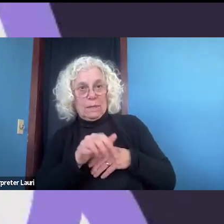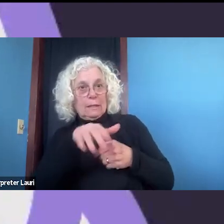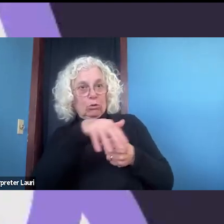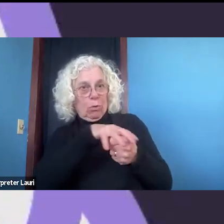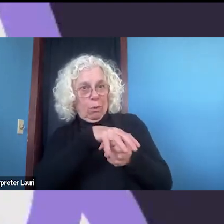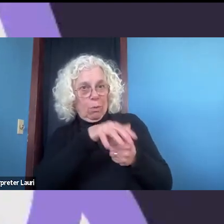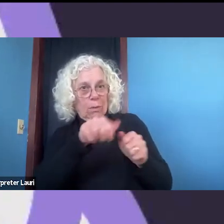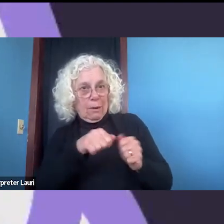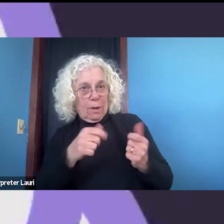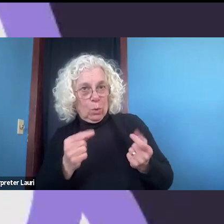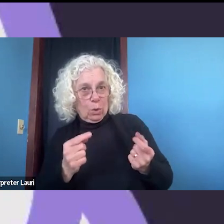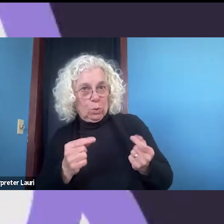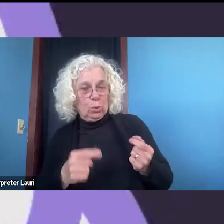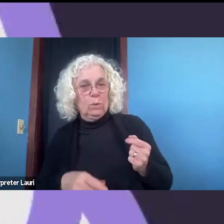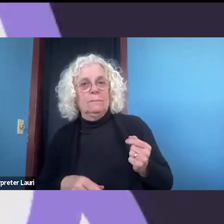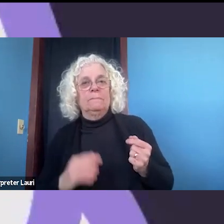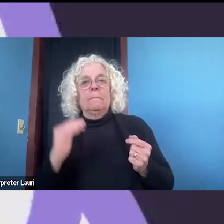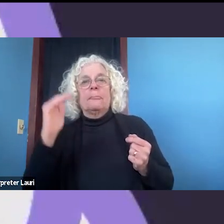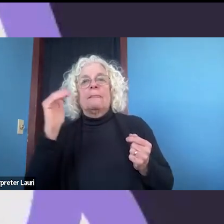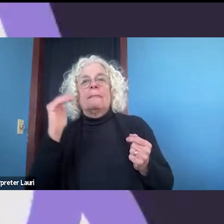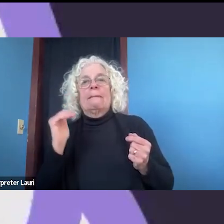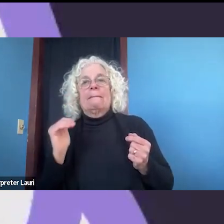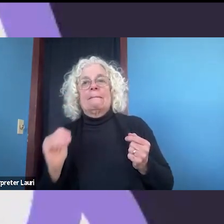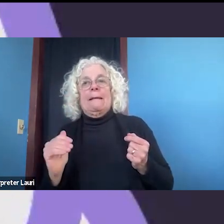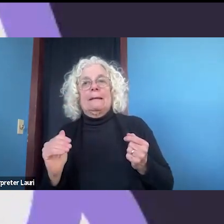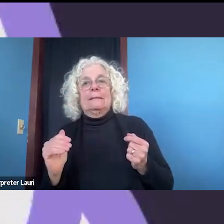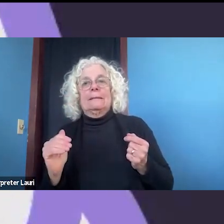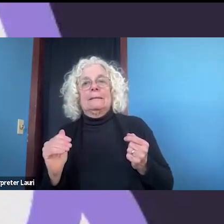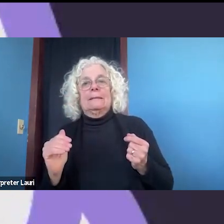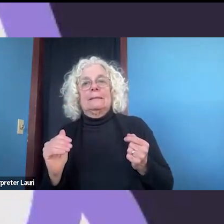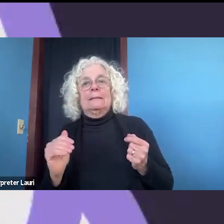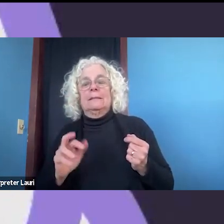So with that, next up, we have my colleague Randy Cohen,